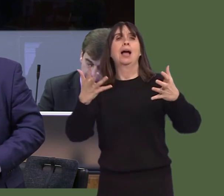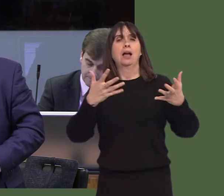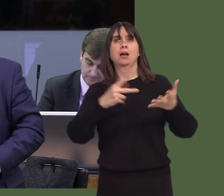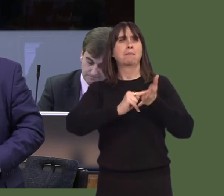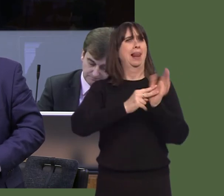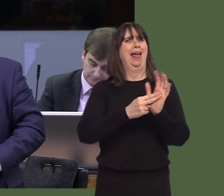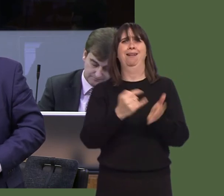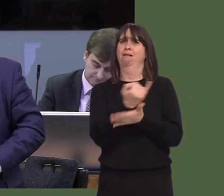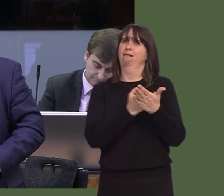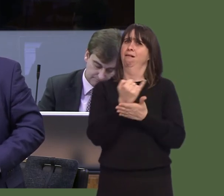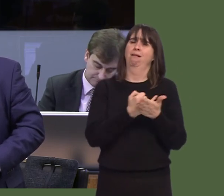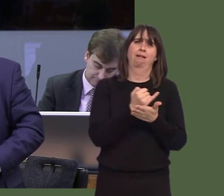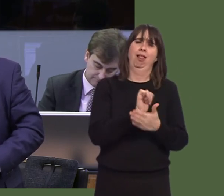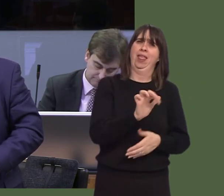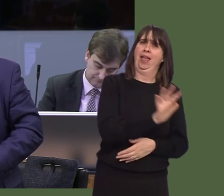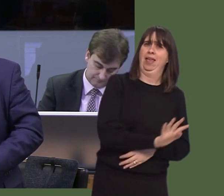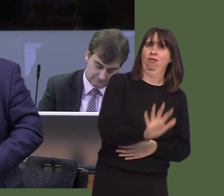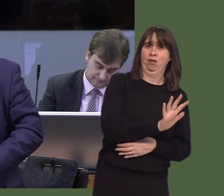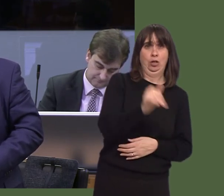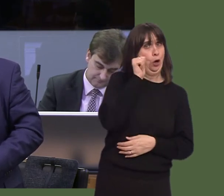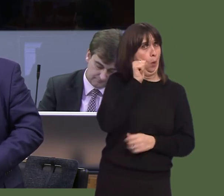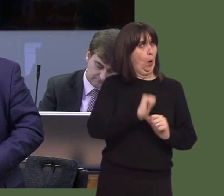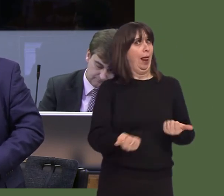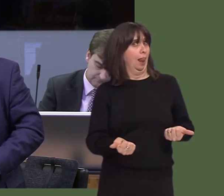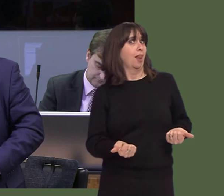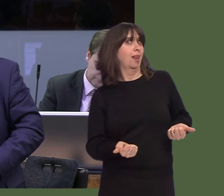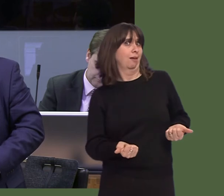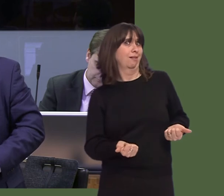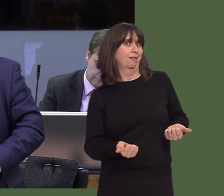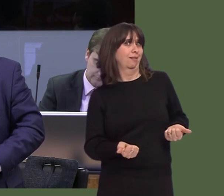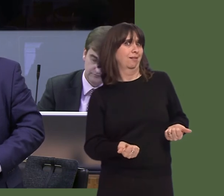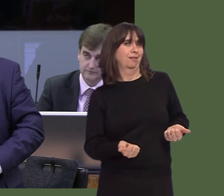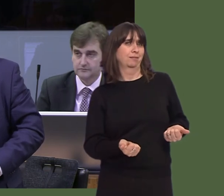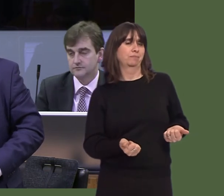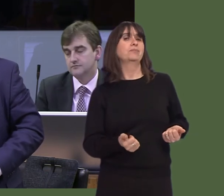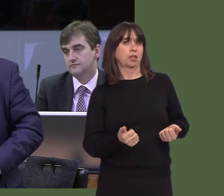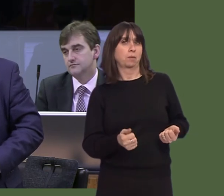And will you make a commitment that you will not facilitate a superprison that doesnít meet the needs of Wales?